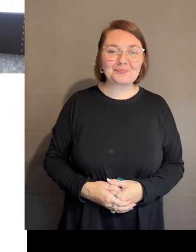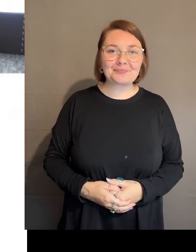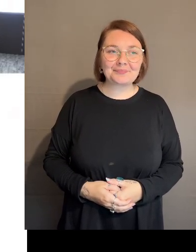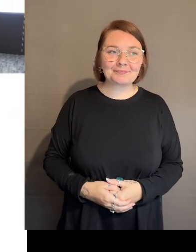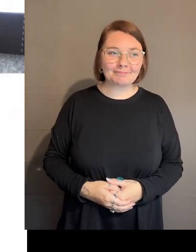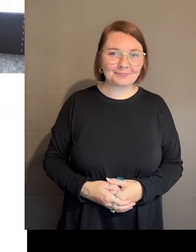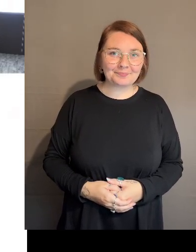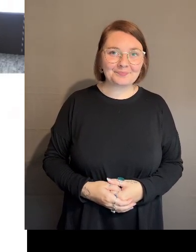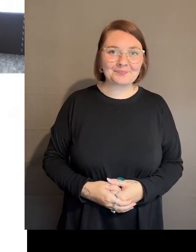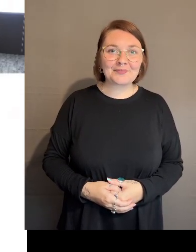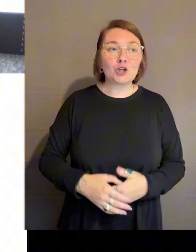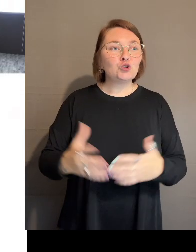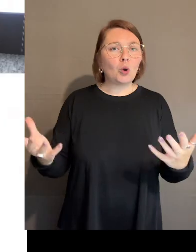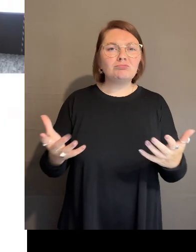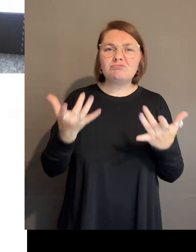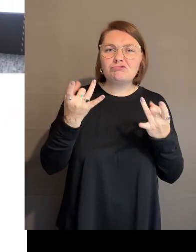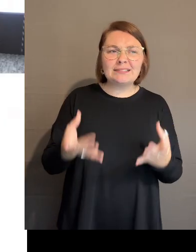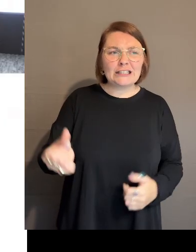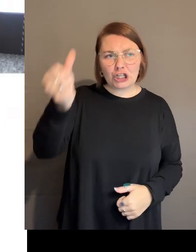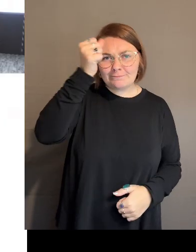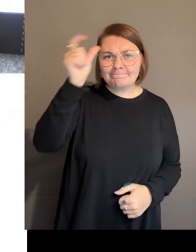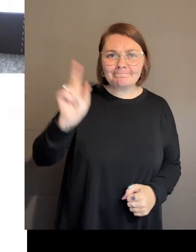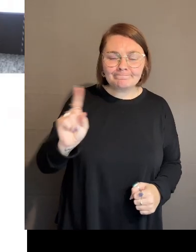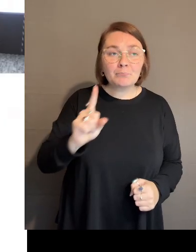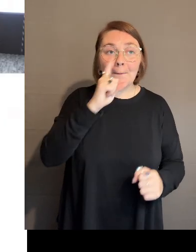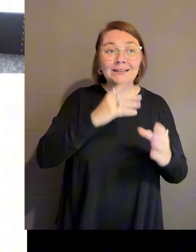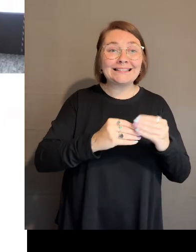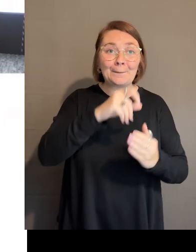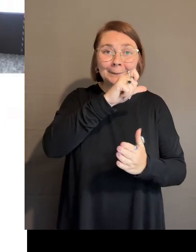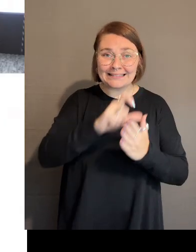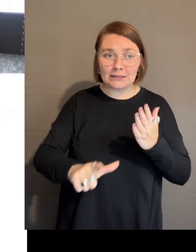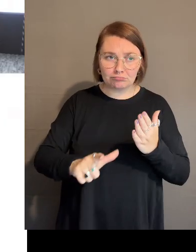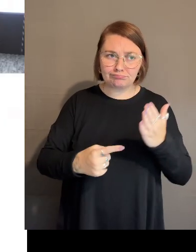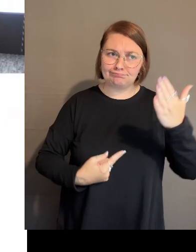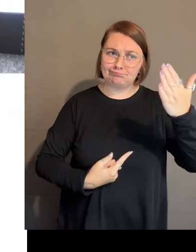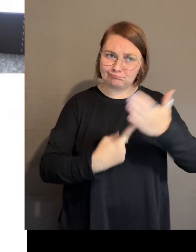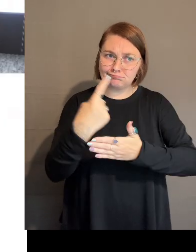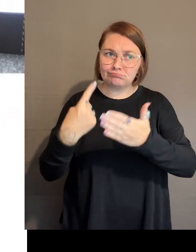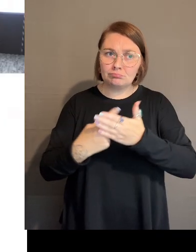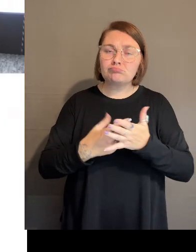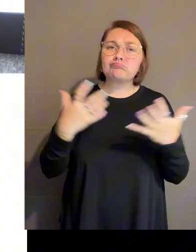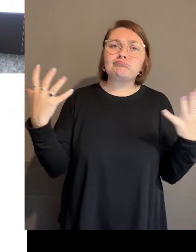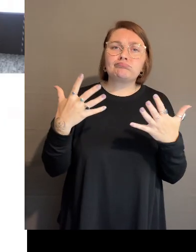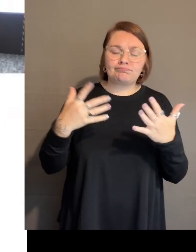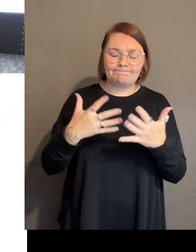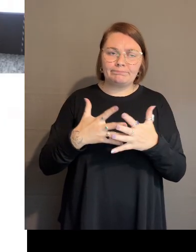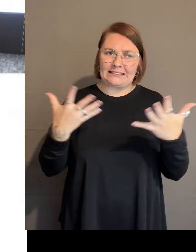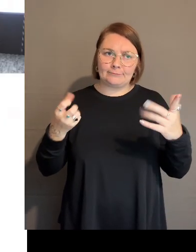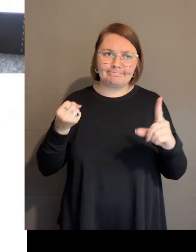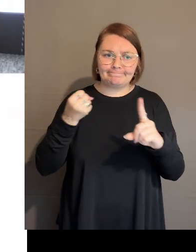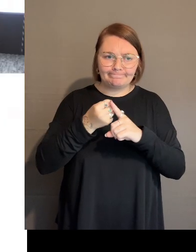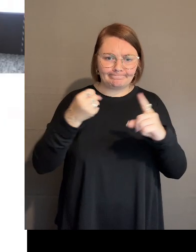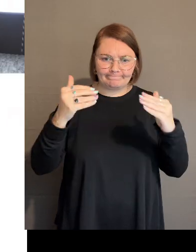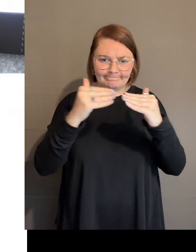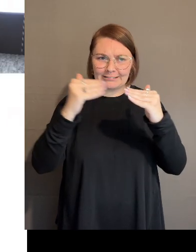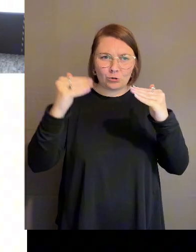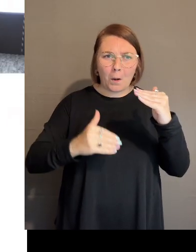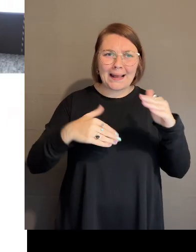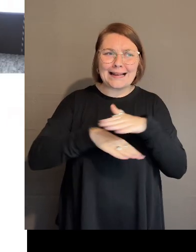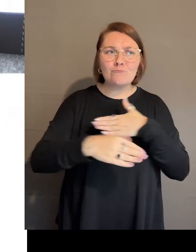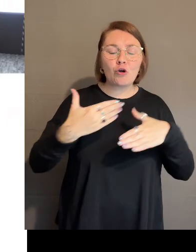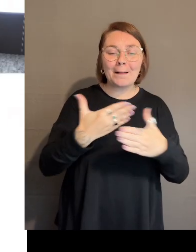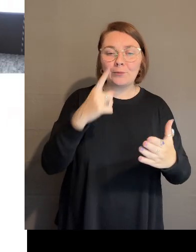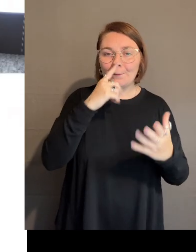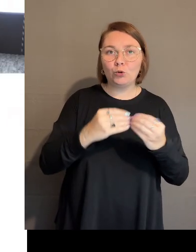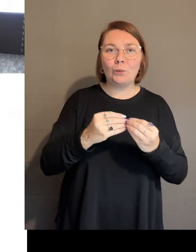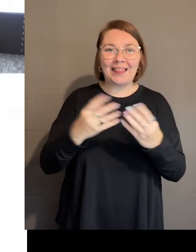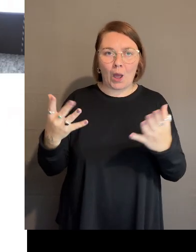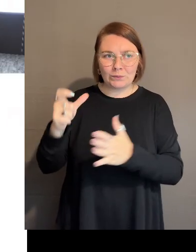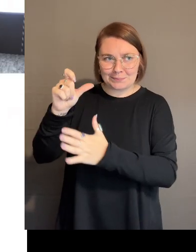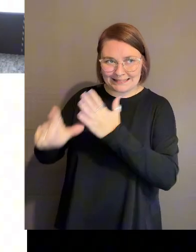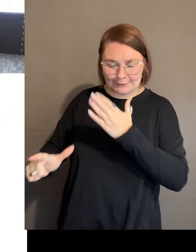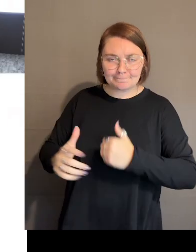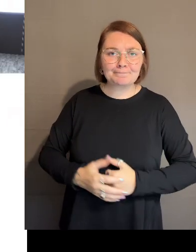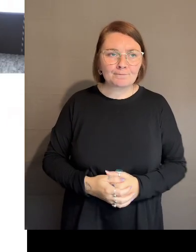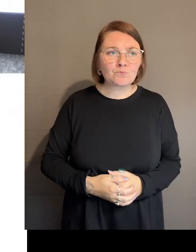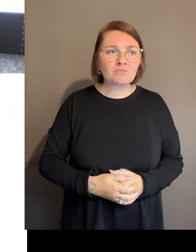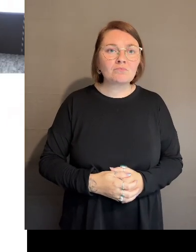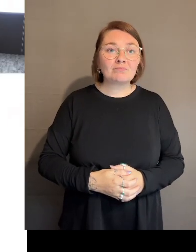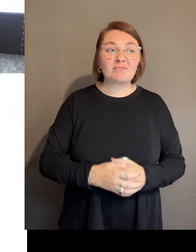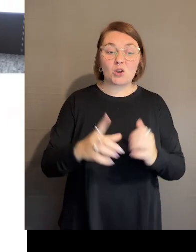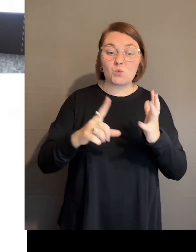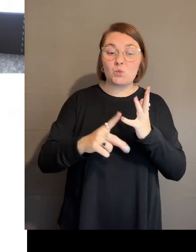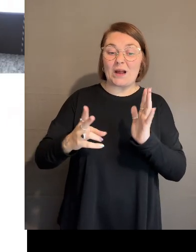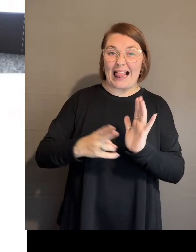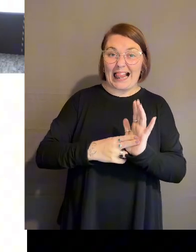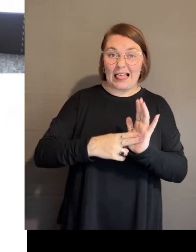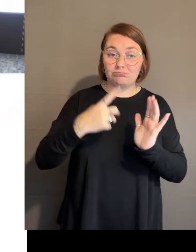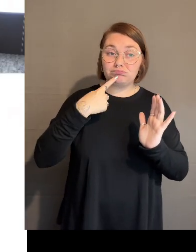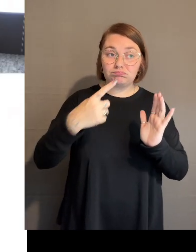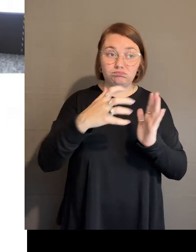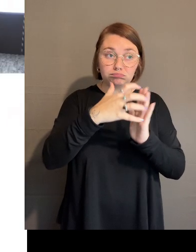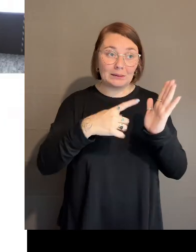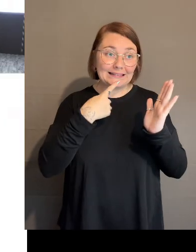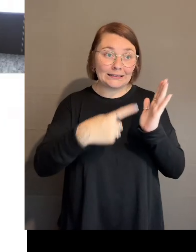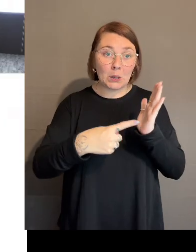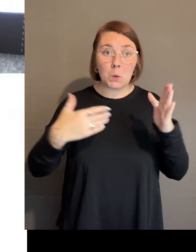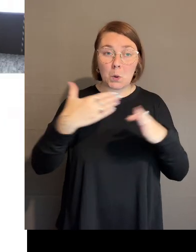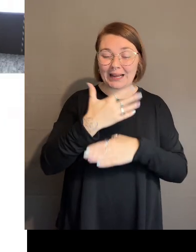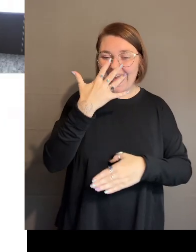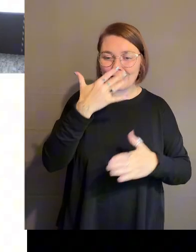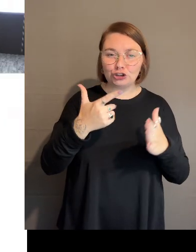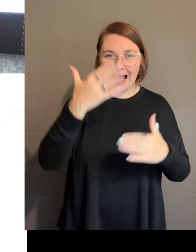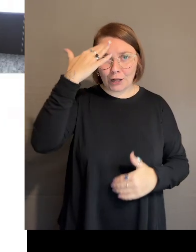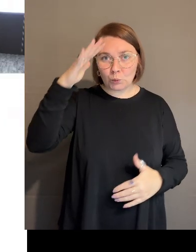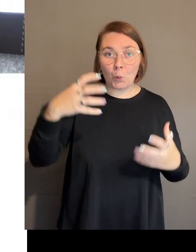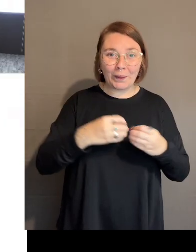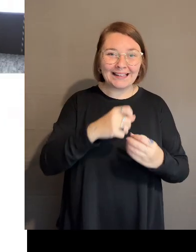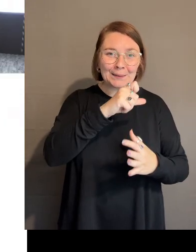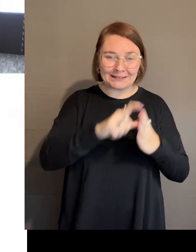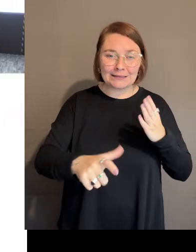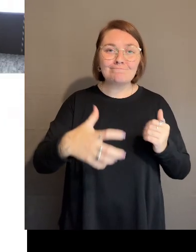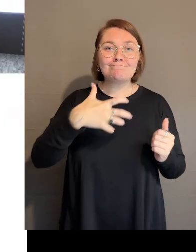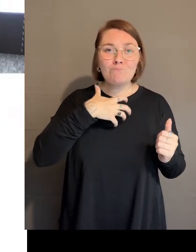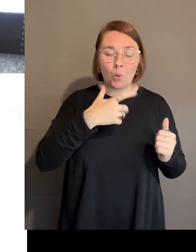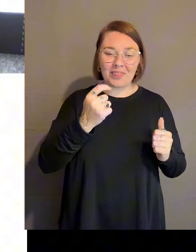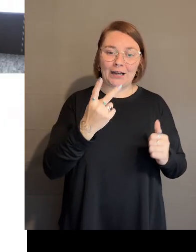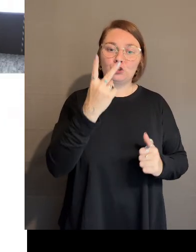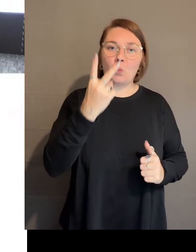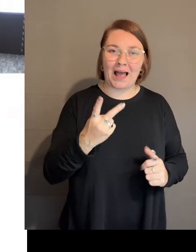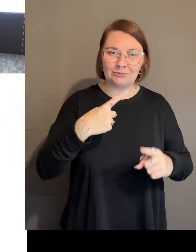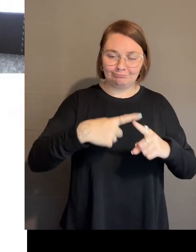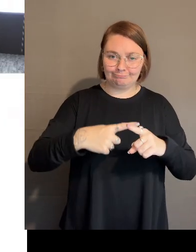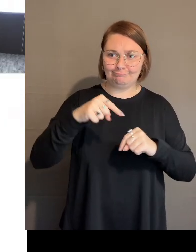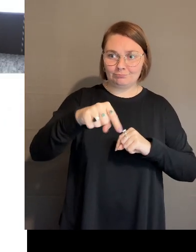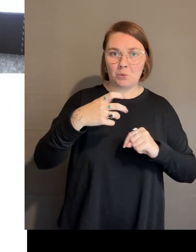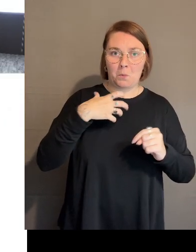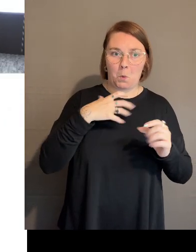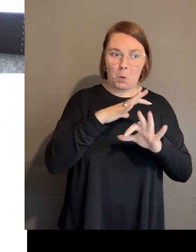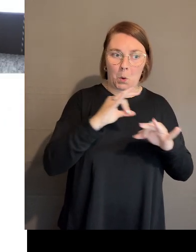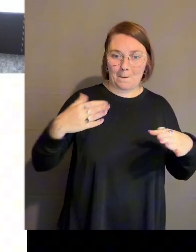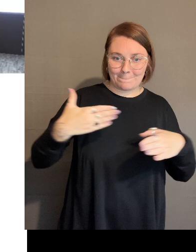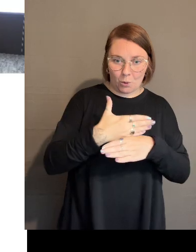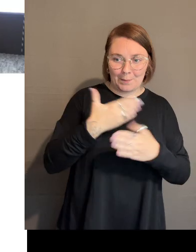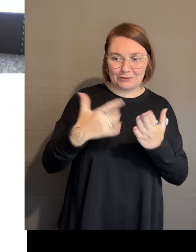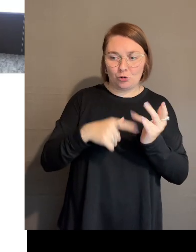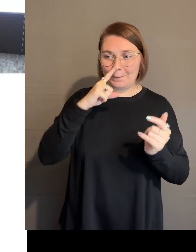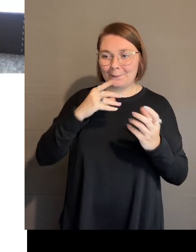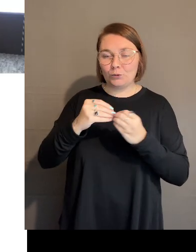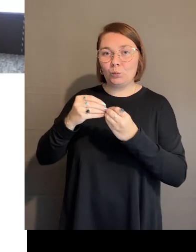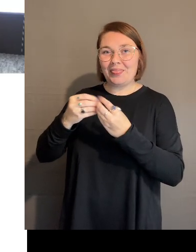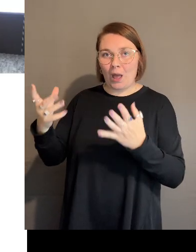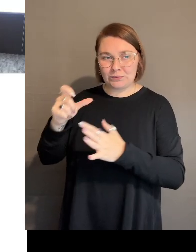So what we know is people with disability experience substantial inequalities in employment compared to people without disability, and the United Nations reports that working-aged adults with disability are more than twice as likely to be unemployed compared to people without disability.